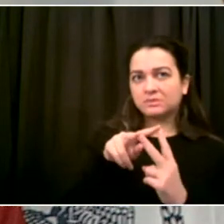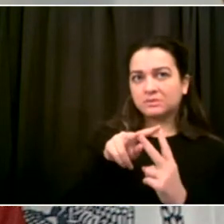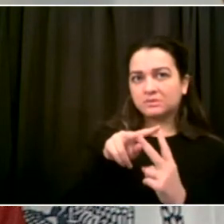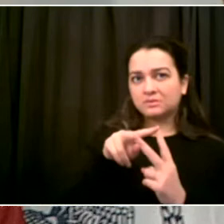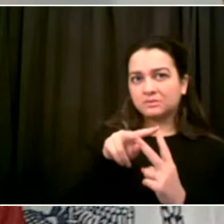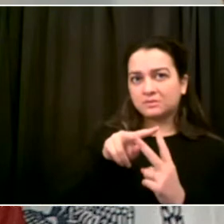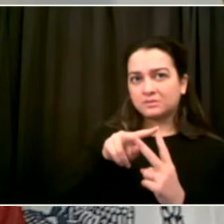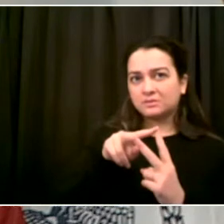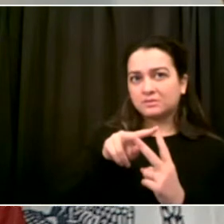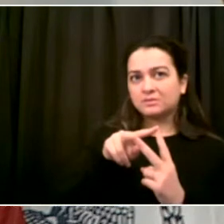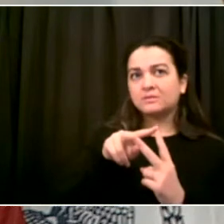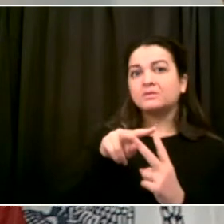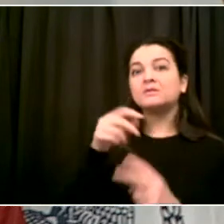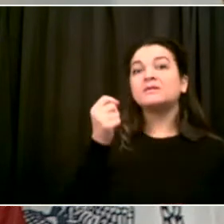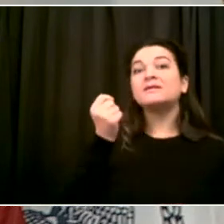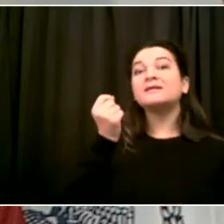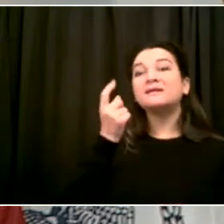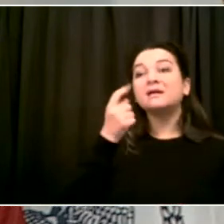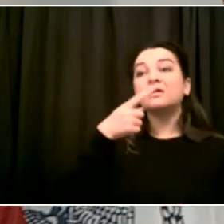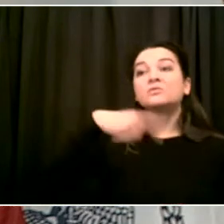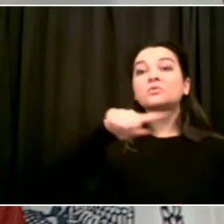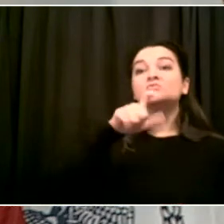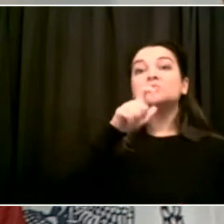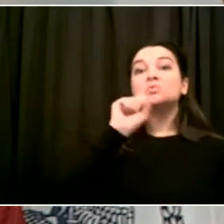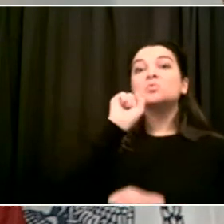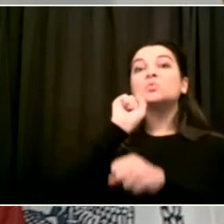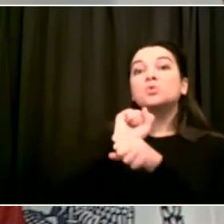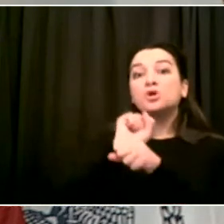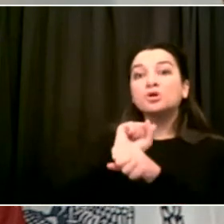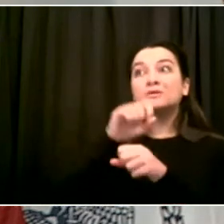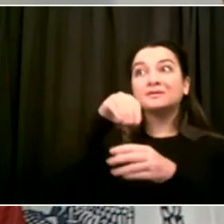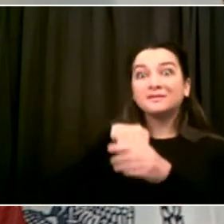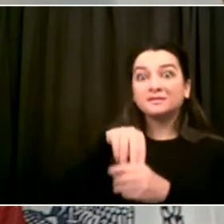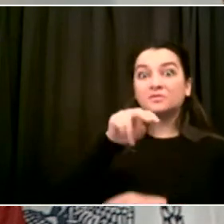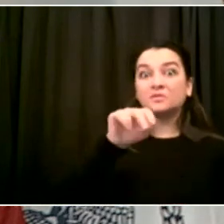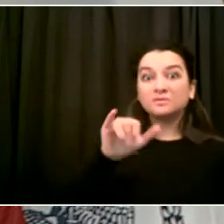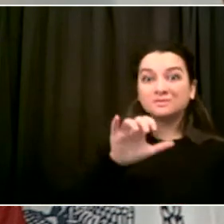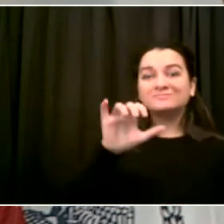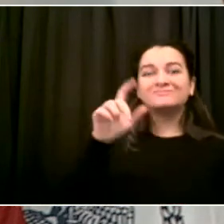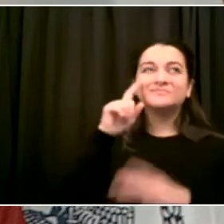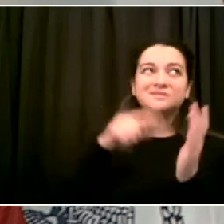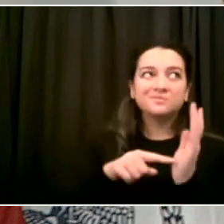DEDEARPTTNMET,T, POLOLCIE E DEPARTMENT, EDUCATION, YOU NAME IT. THAT'S OUR